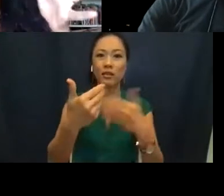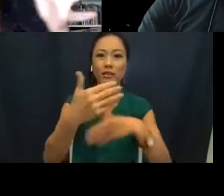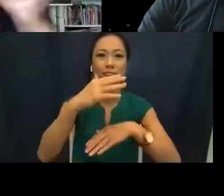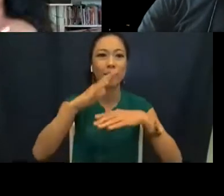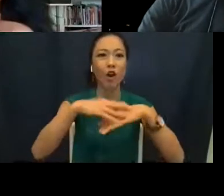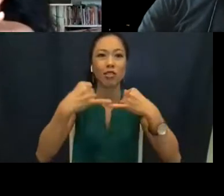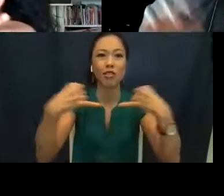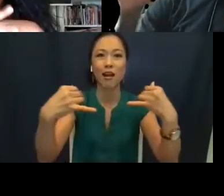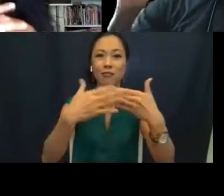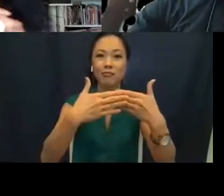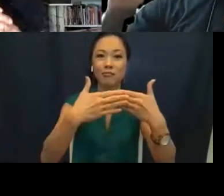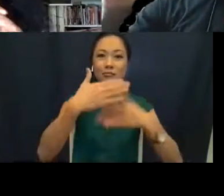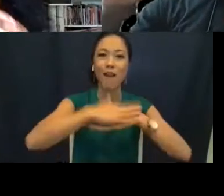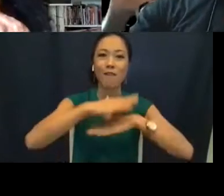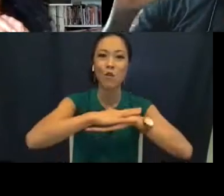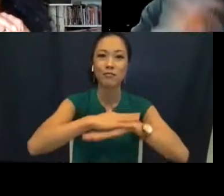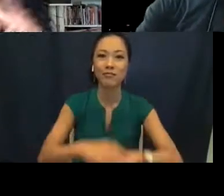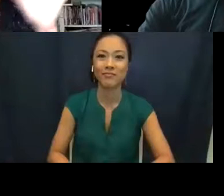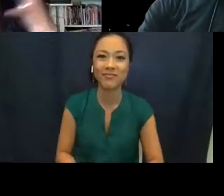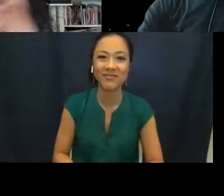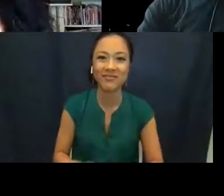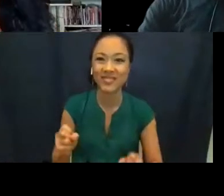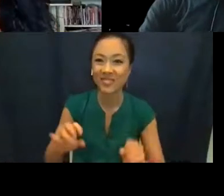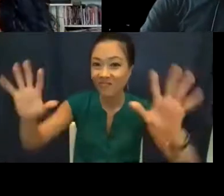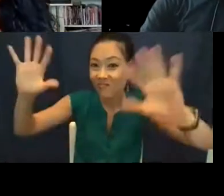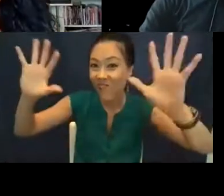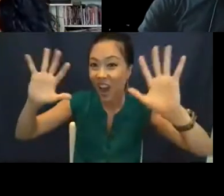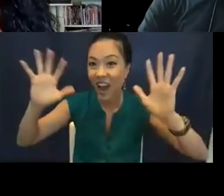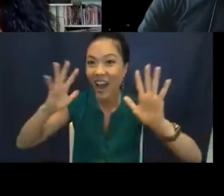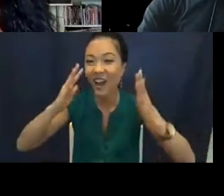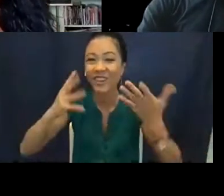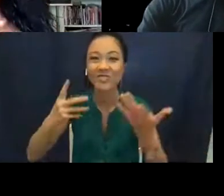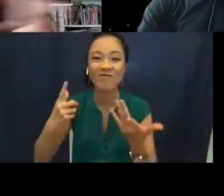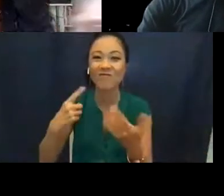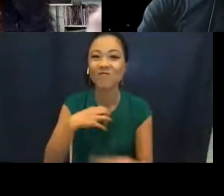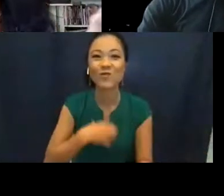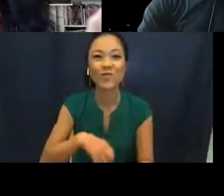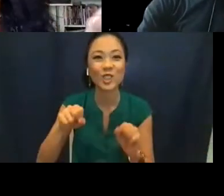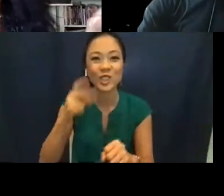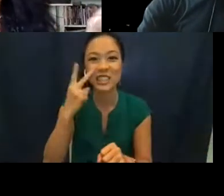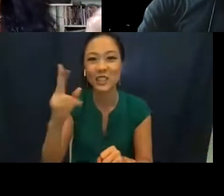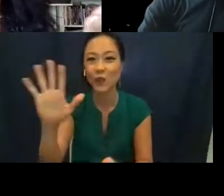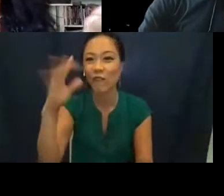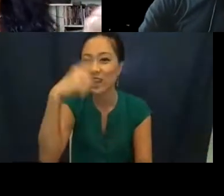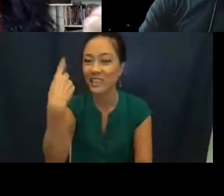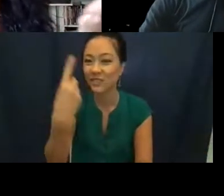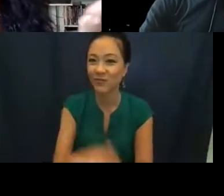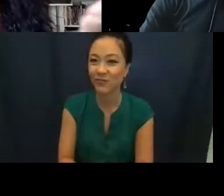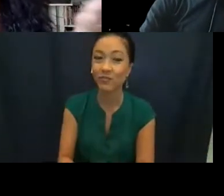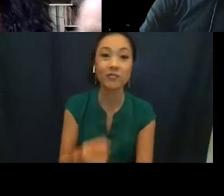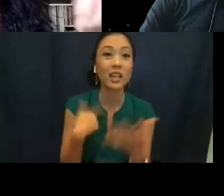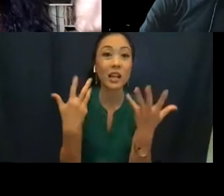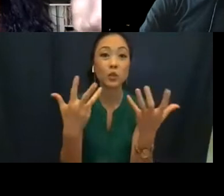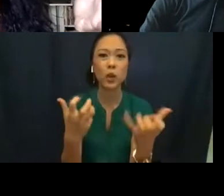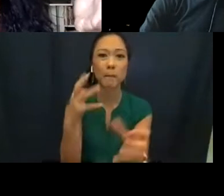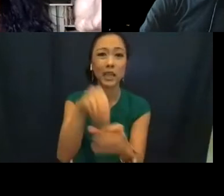I could see your face. I just want to be in a room with everybody. It is a really hard